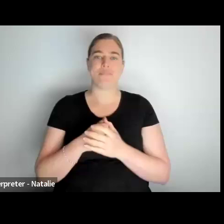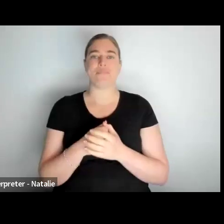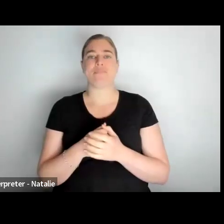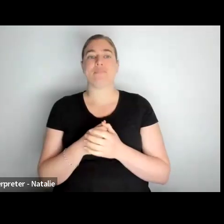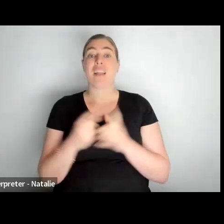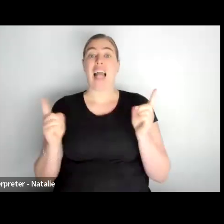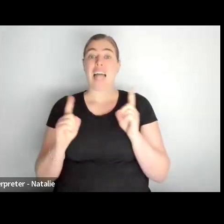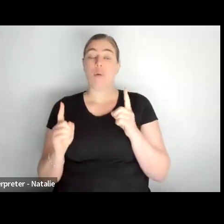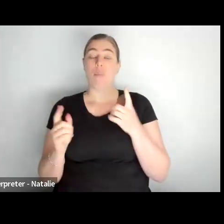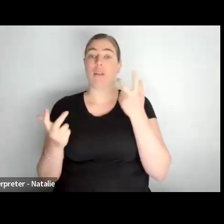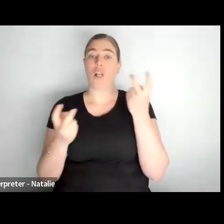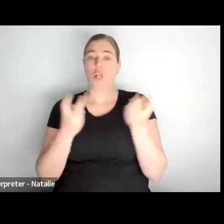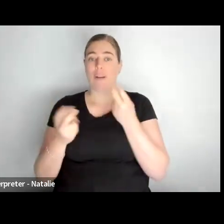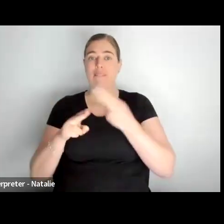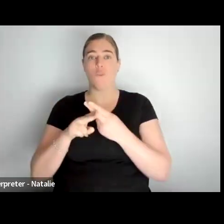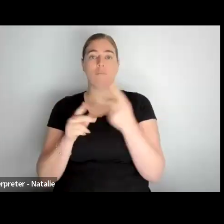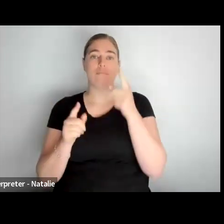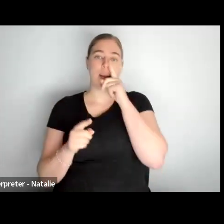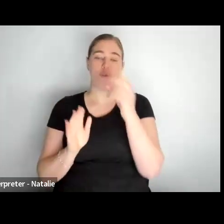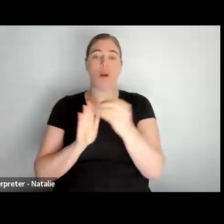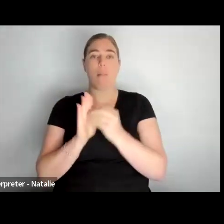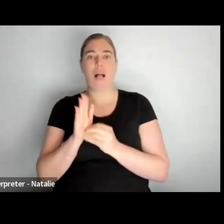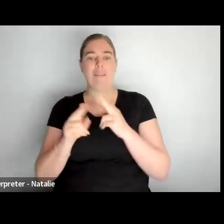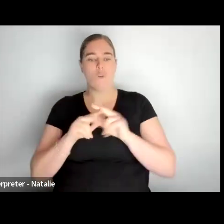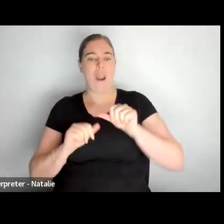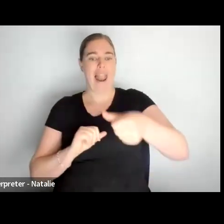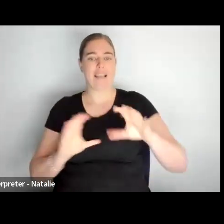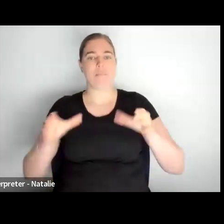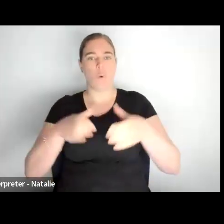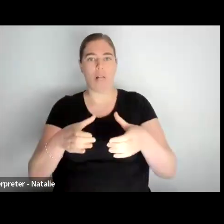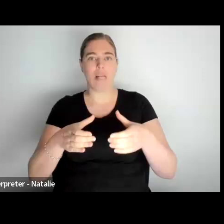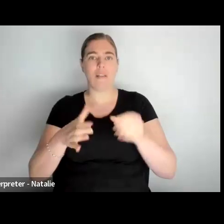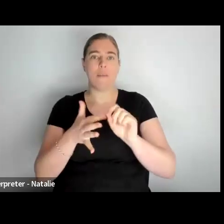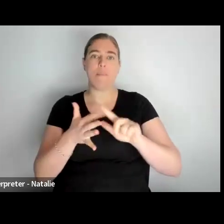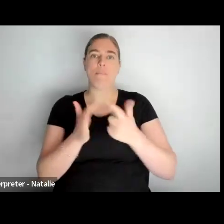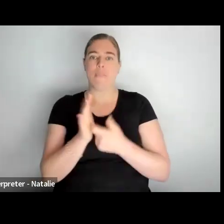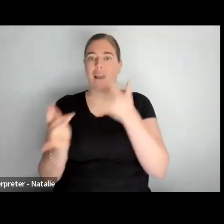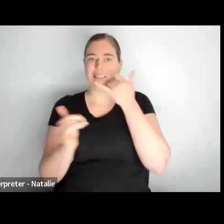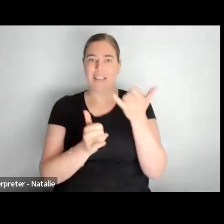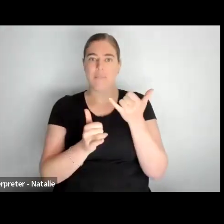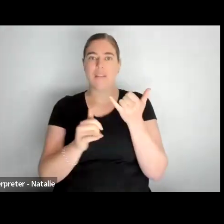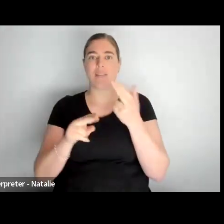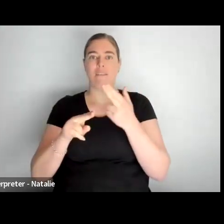to join our next pool of peer assessor's for a three-year term that will run from January 2025